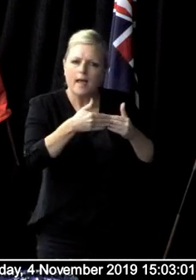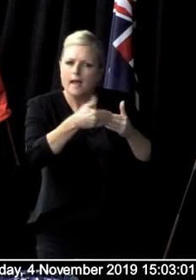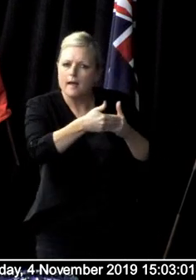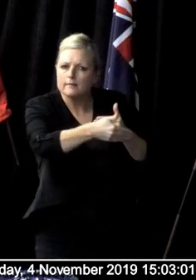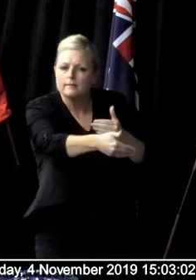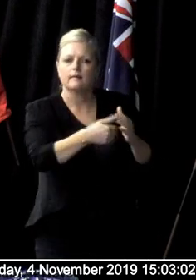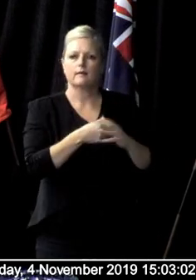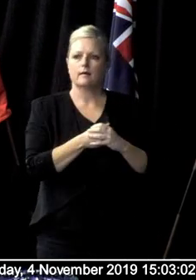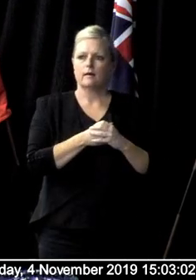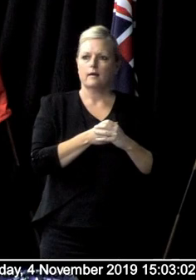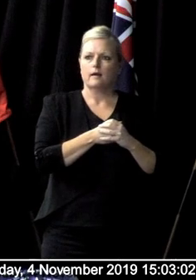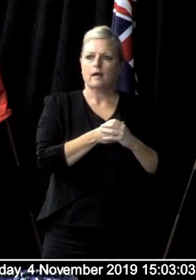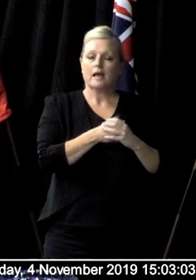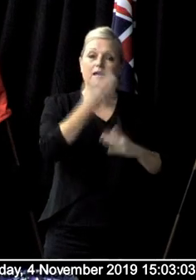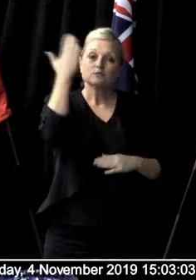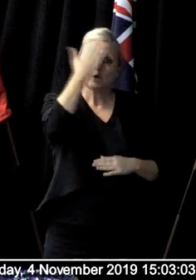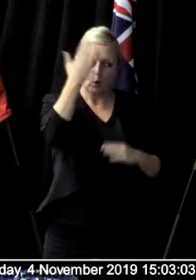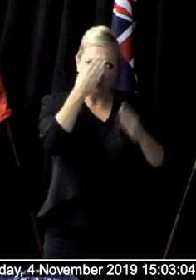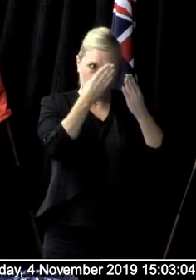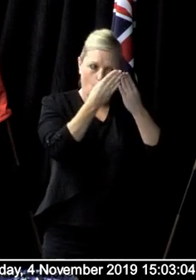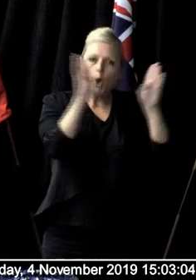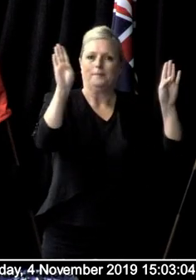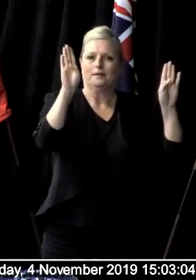where schools have been open to the resources from